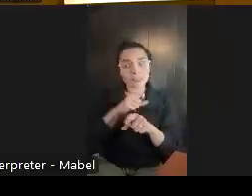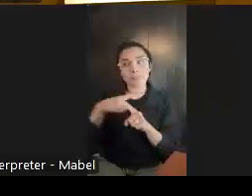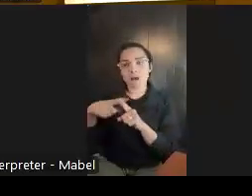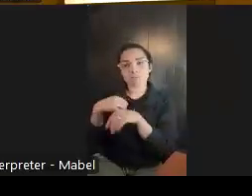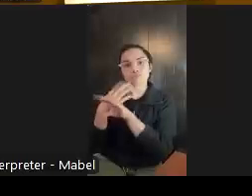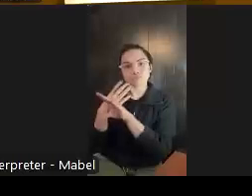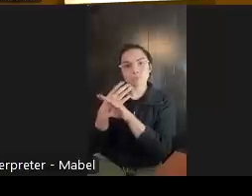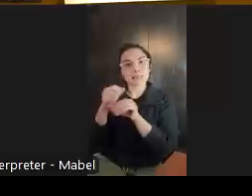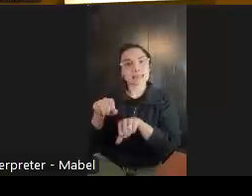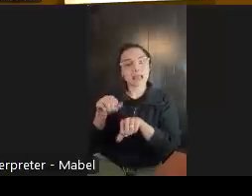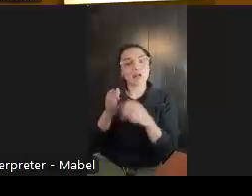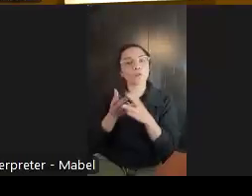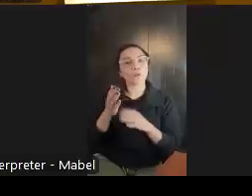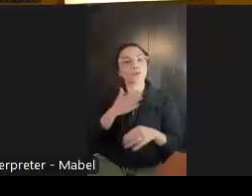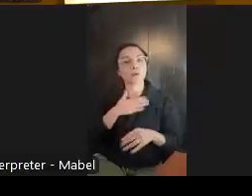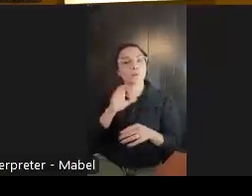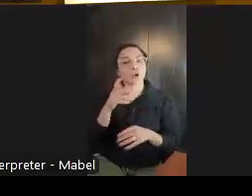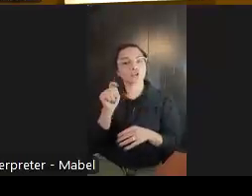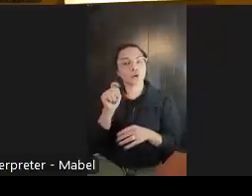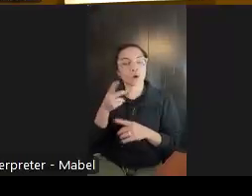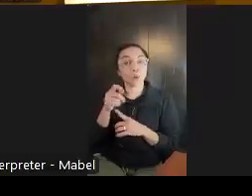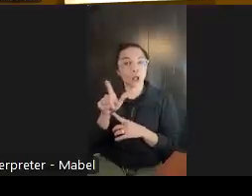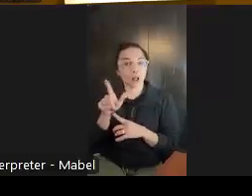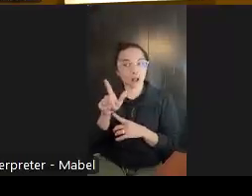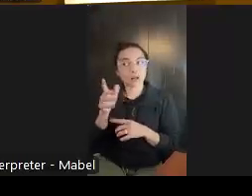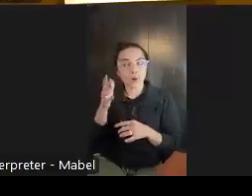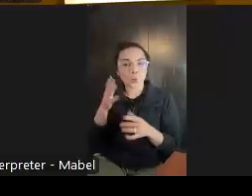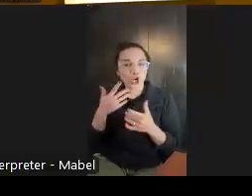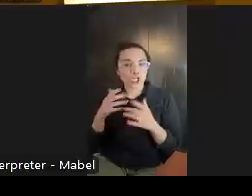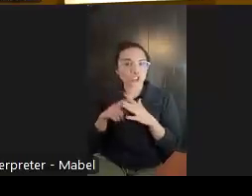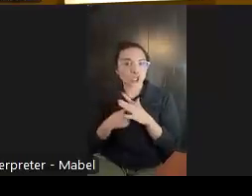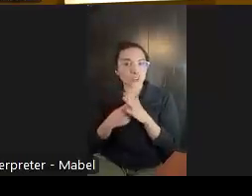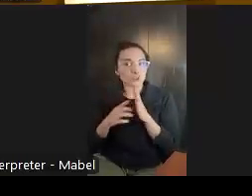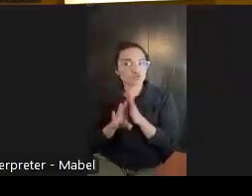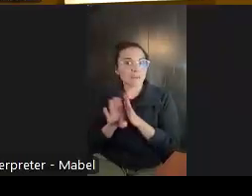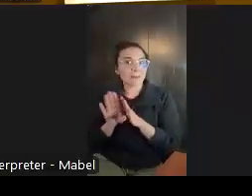like the my chart portal and so we've really been able to see families come in right there at noon